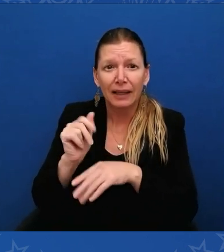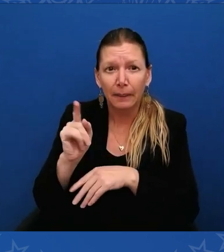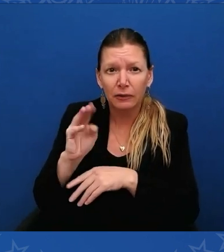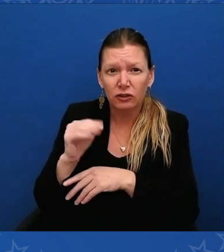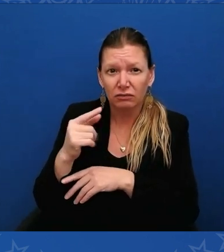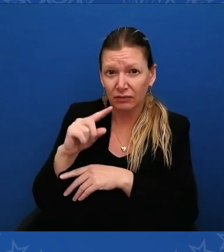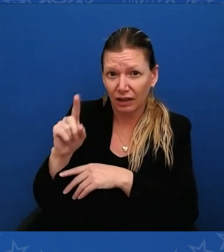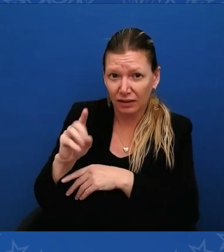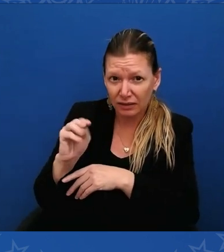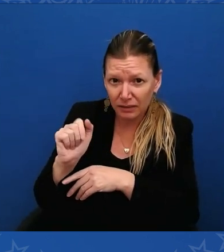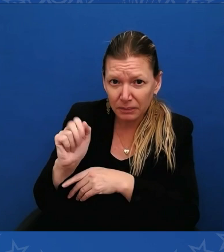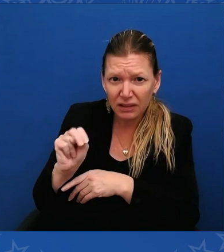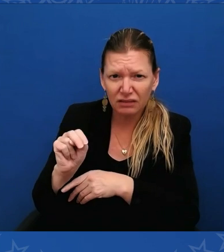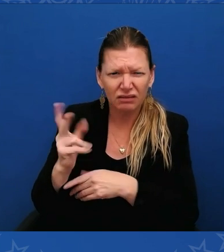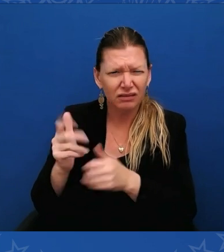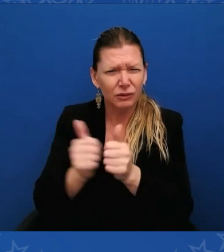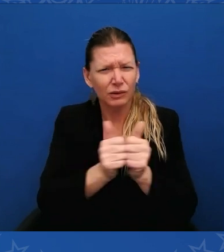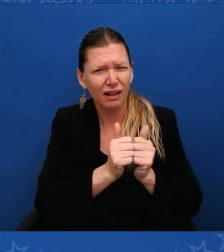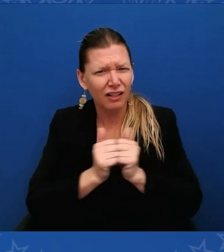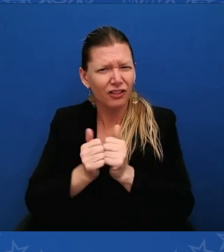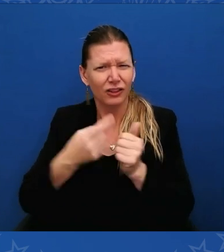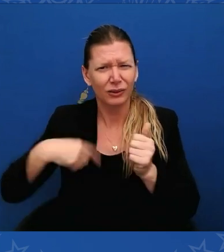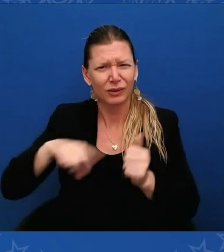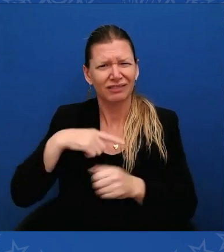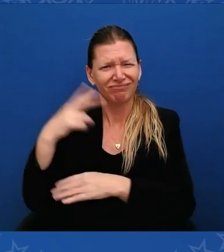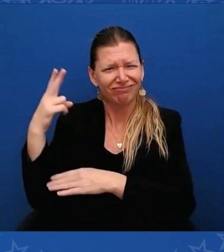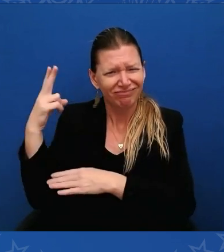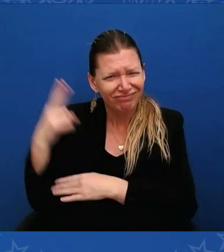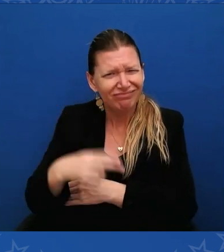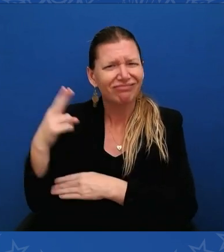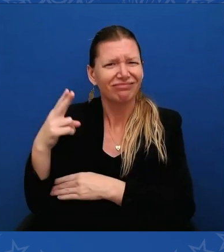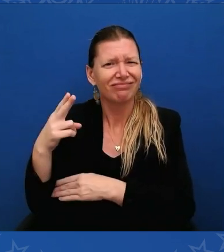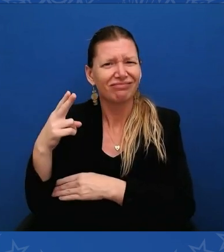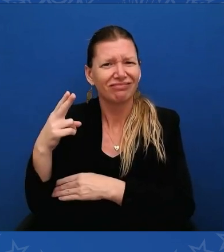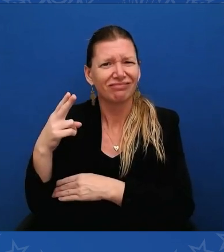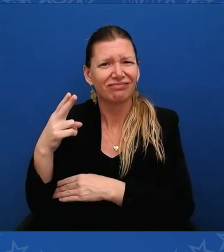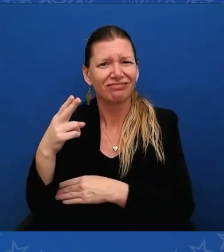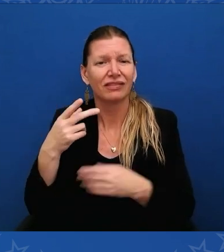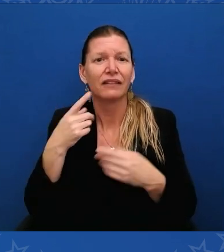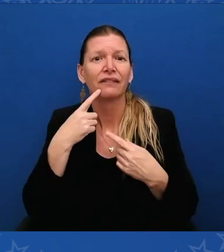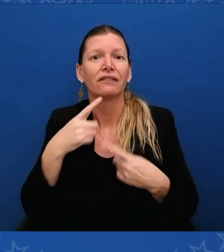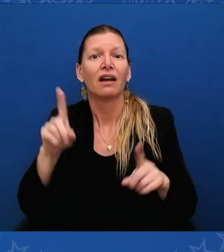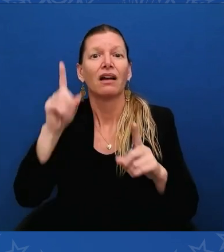the National Museum for Latino Americans on the Mall -- I mean it --